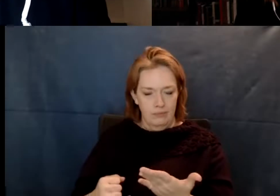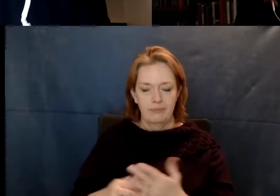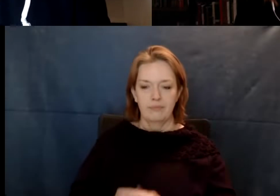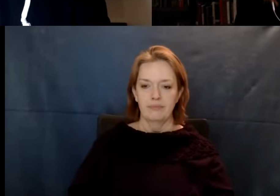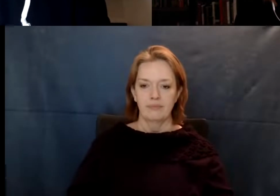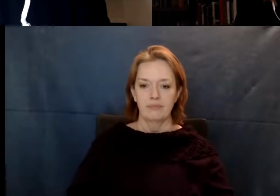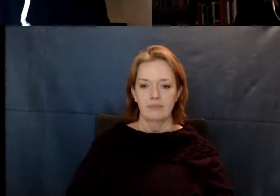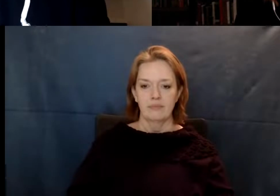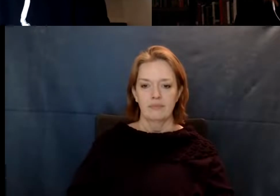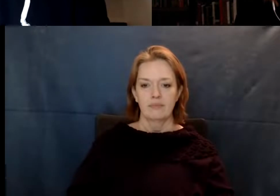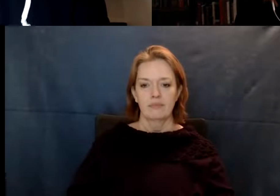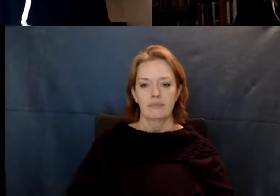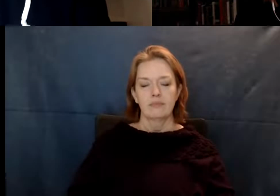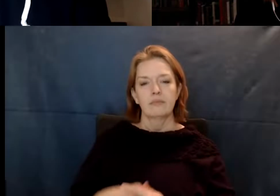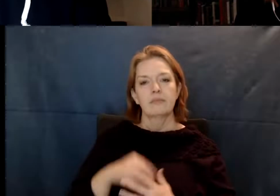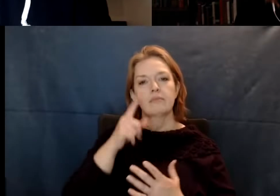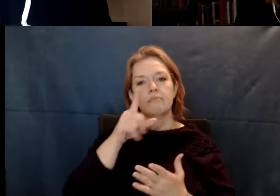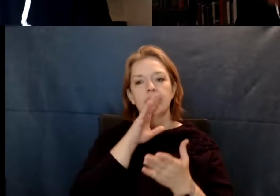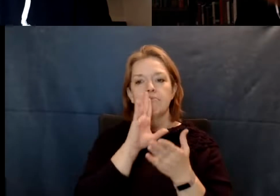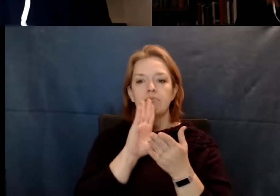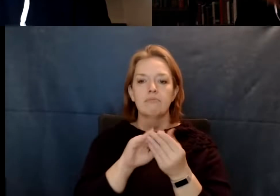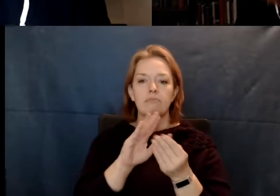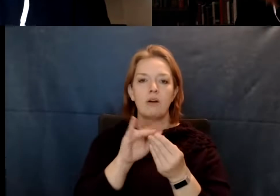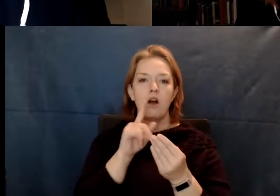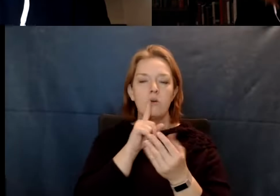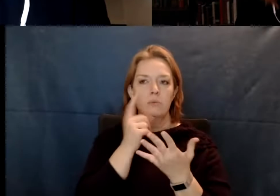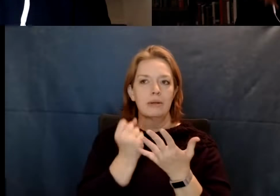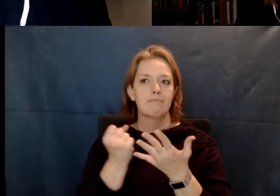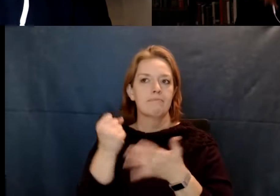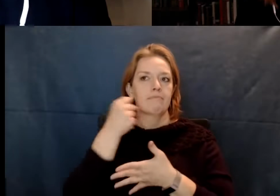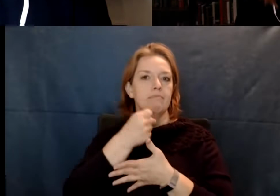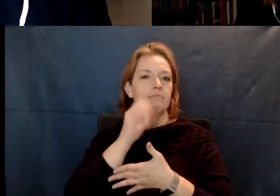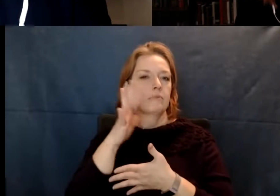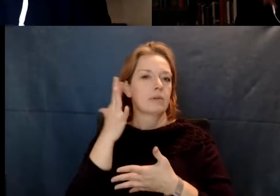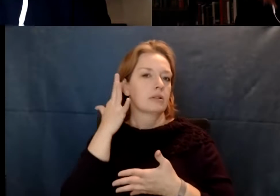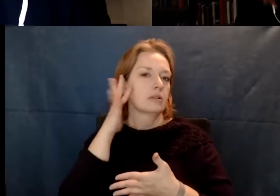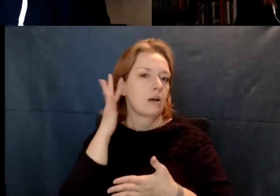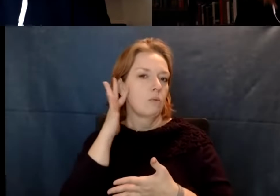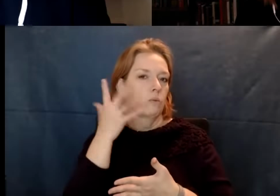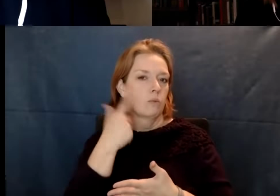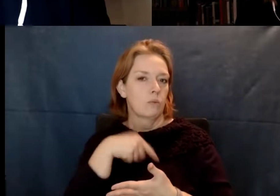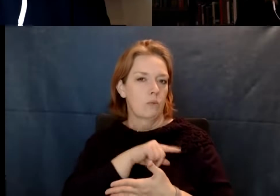the importance of sort of privileging sound quality in the work that you're making, and